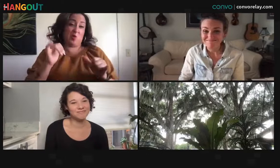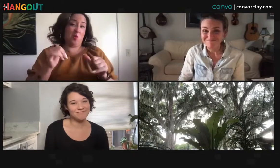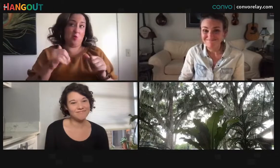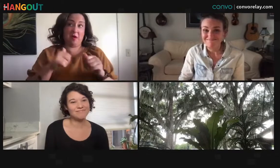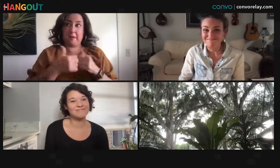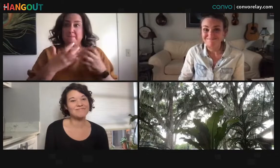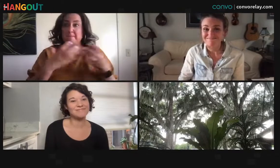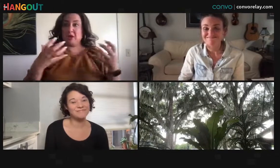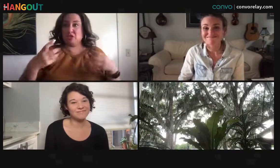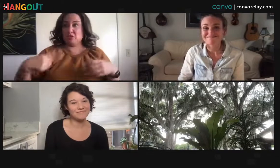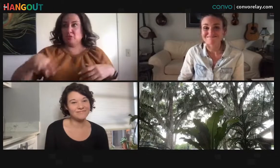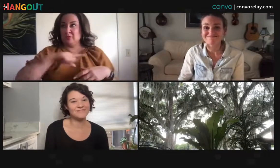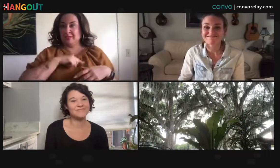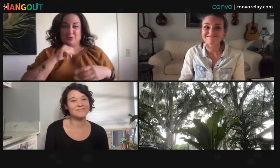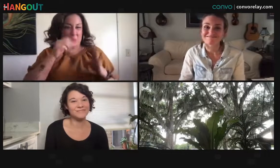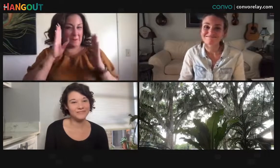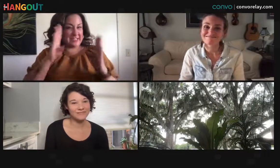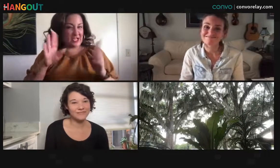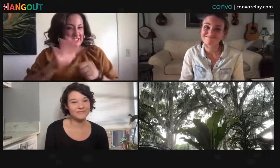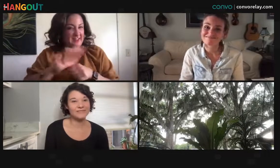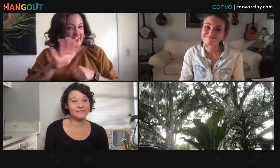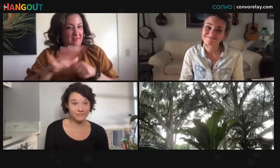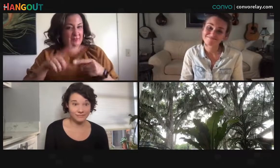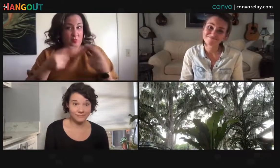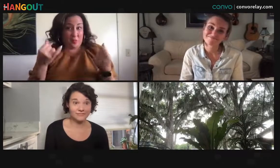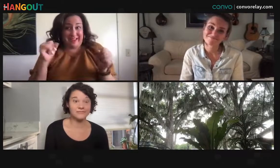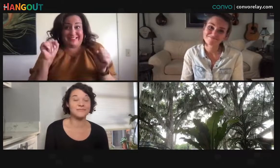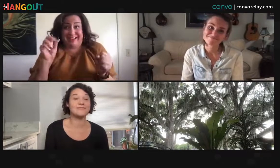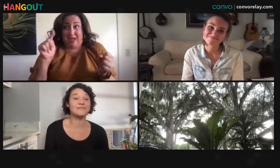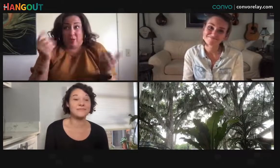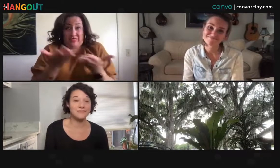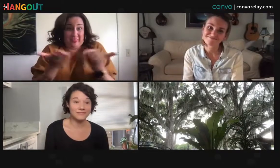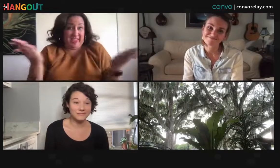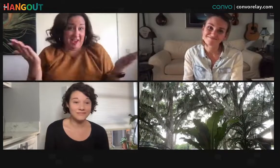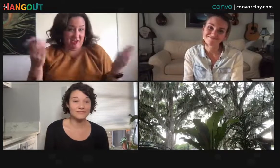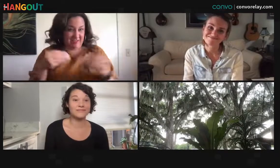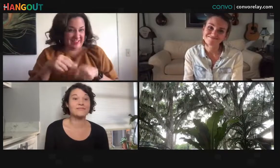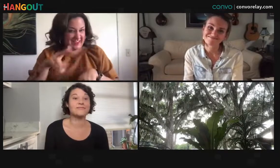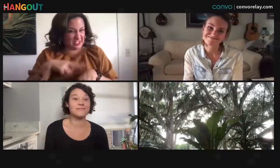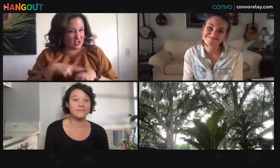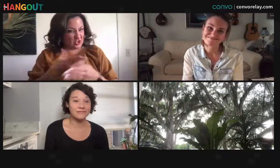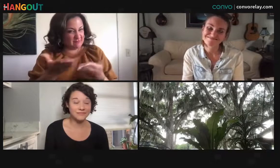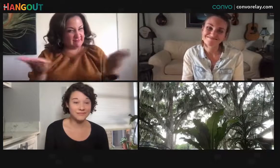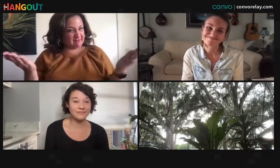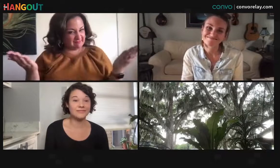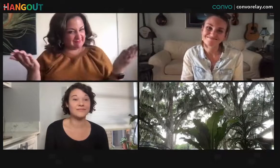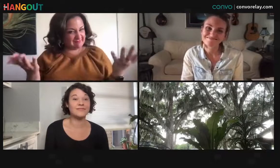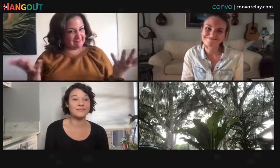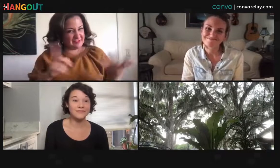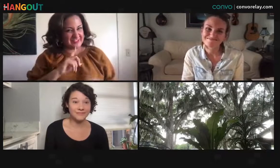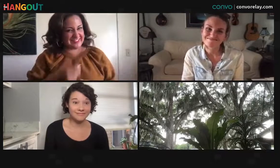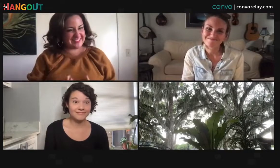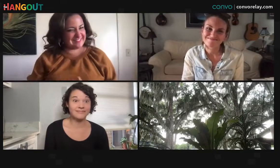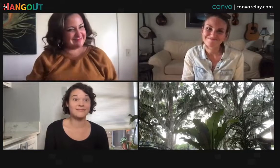all of those pieces helped me really think about how much we all don't pay attention to what is already out there in nature